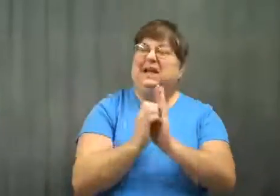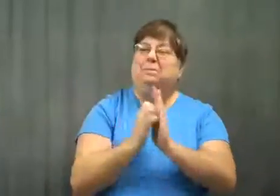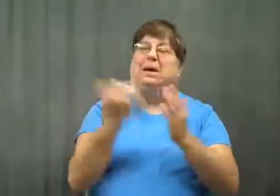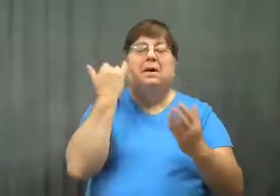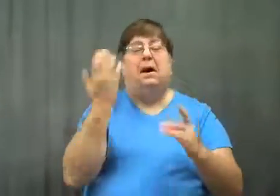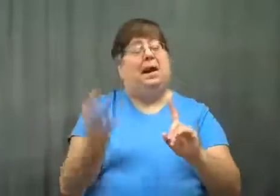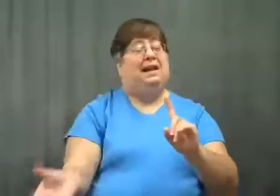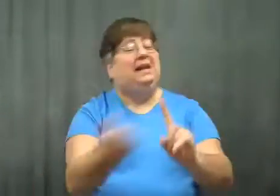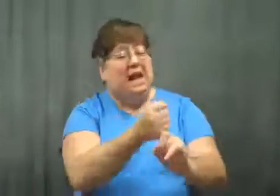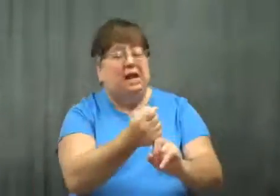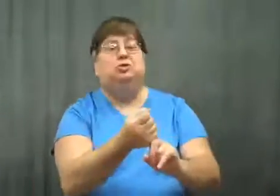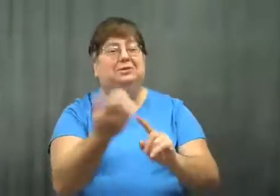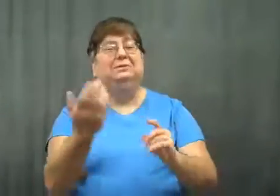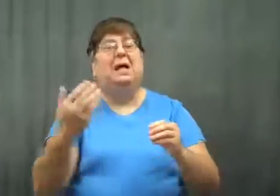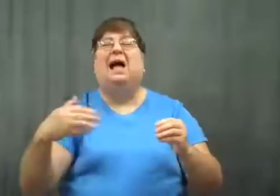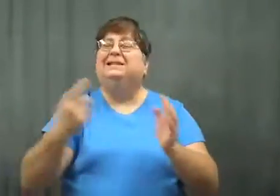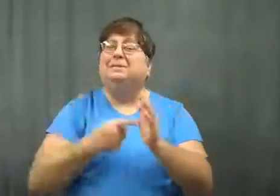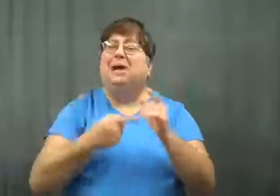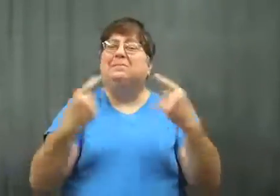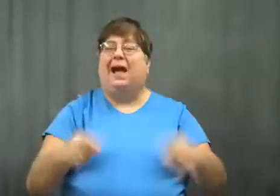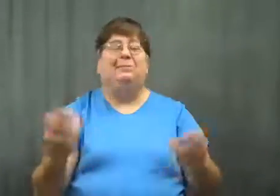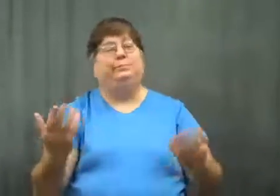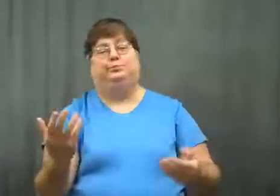As an example, sometimes a person who is caught committing a crime